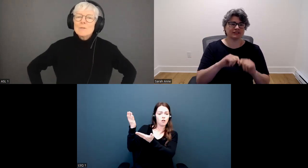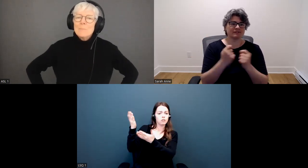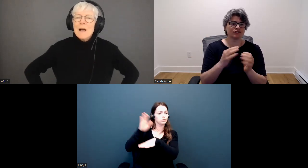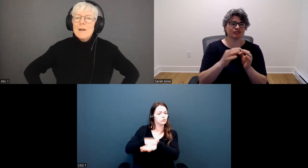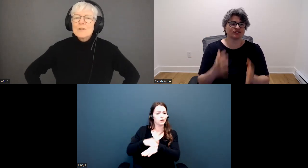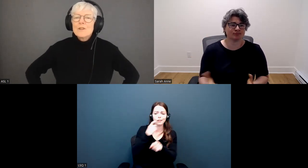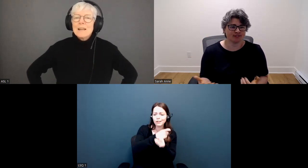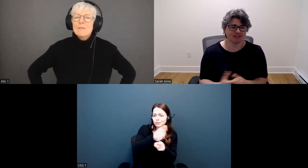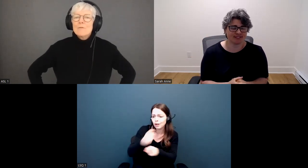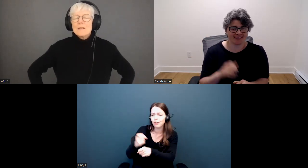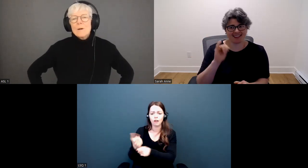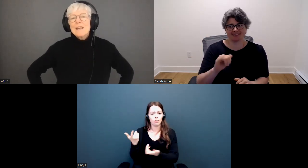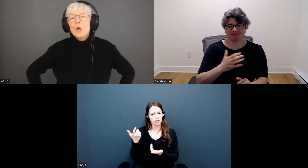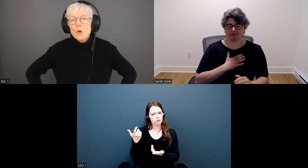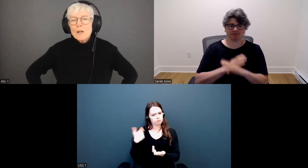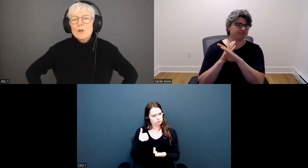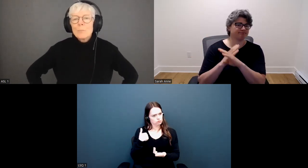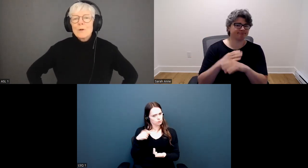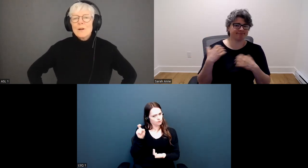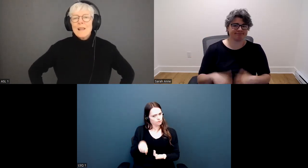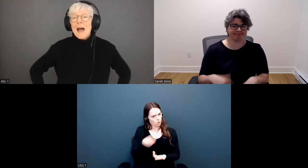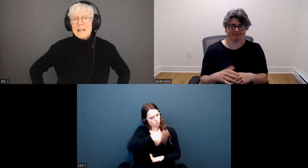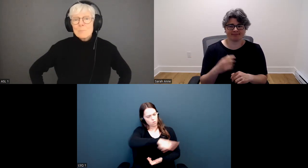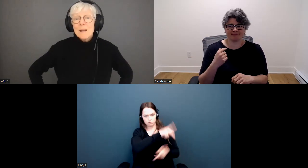able to be understood I need a voice so I need a good interpreter and that has been